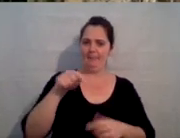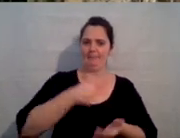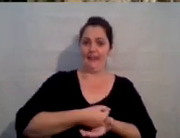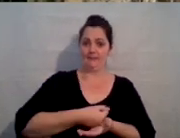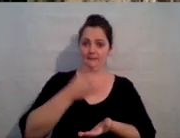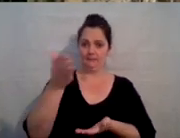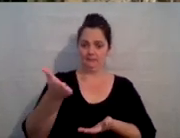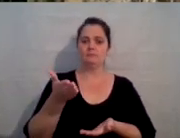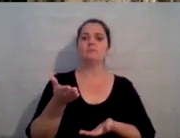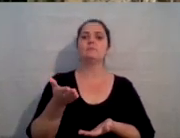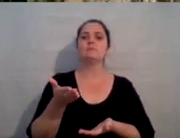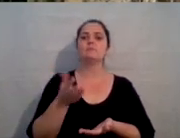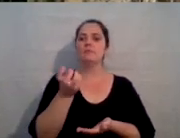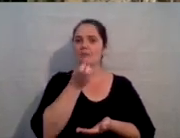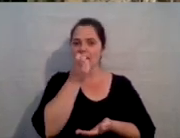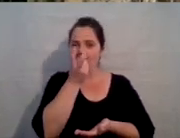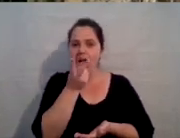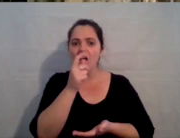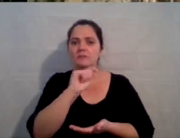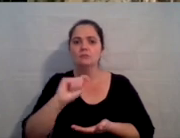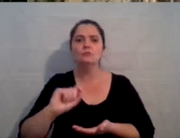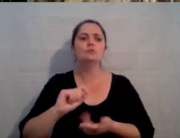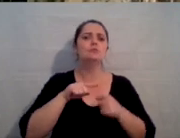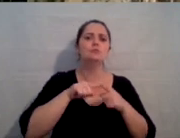for those of you working in charcoal, you've wiped it back.